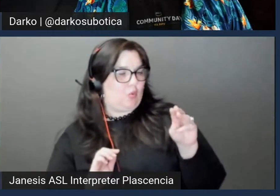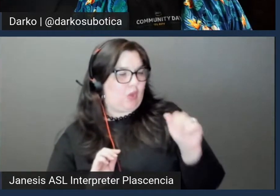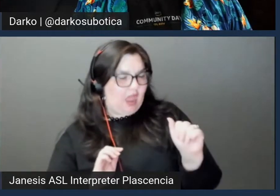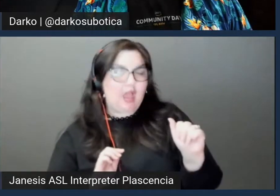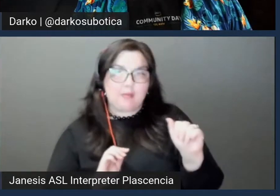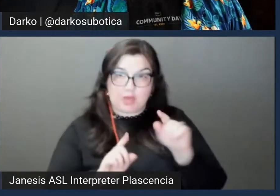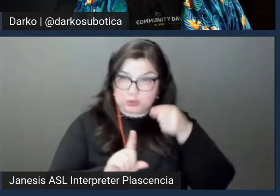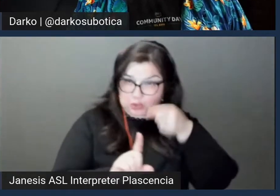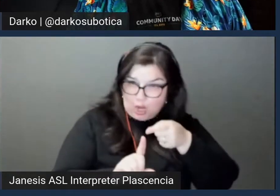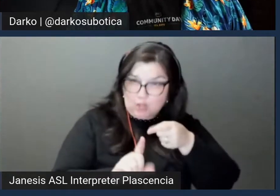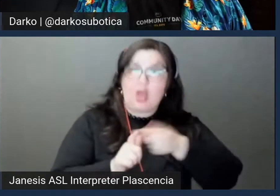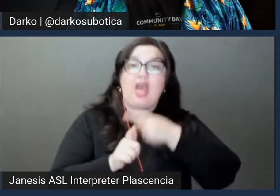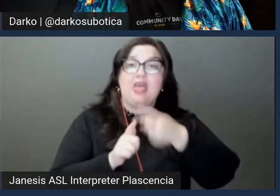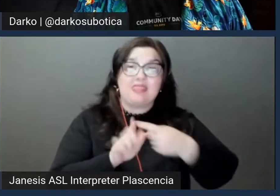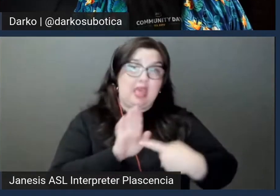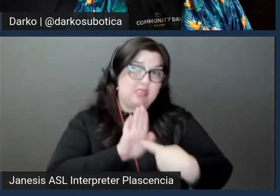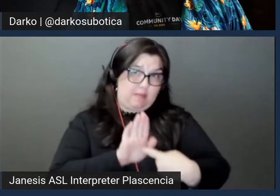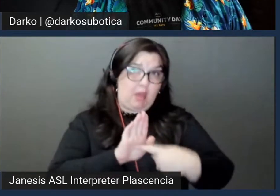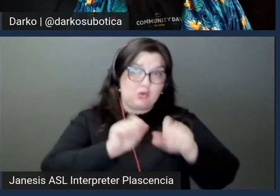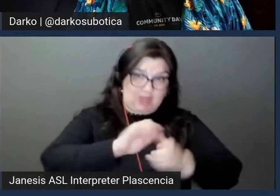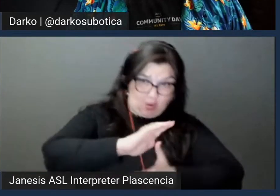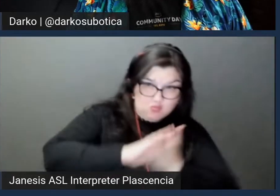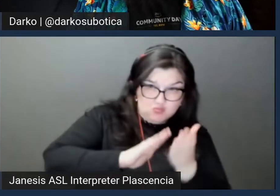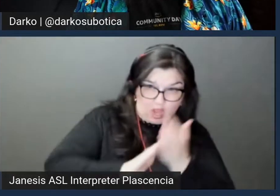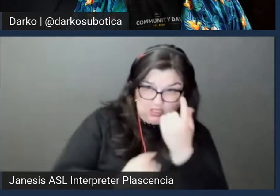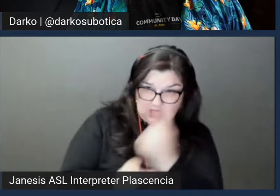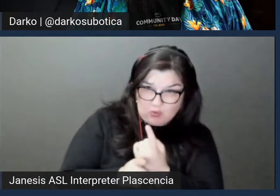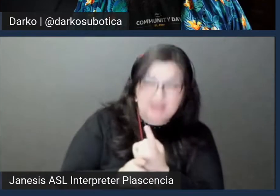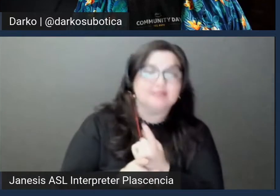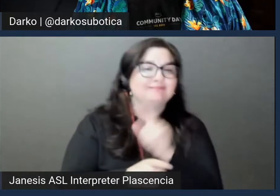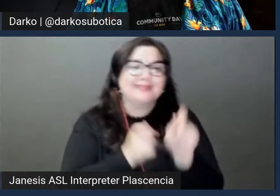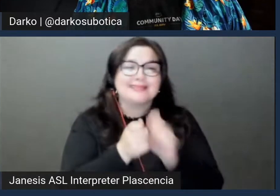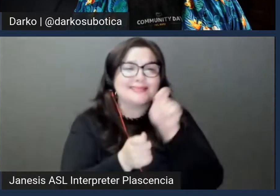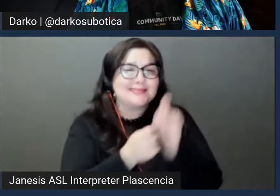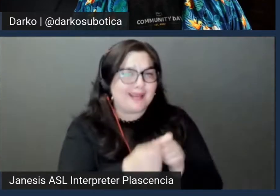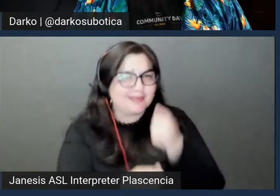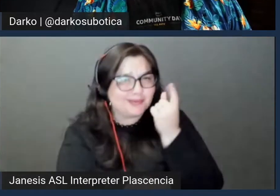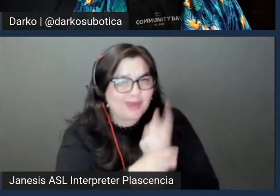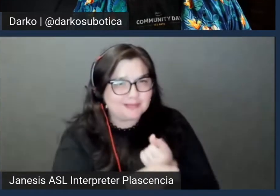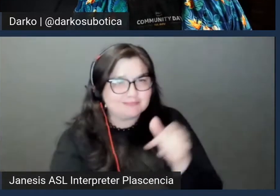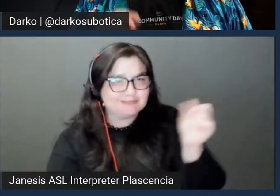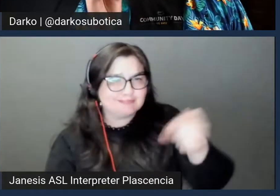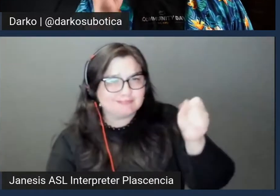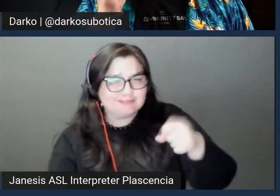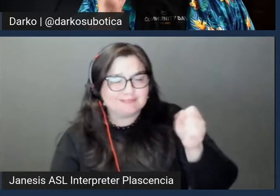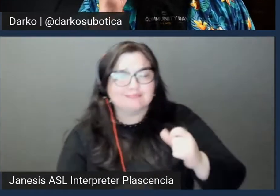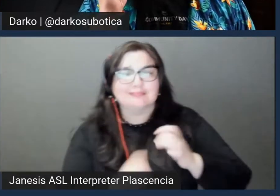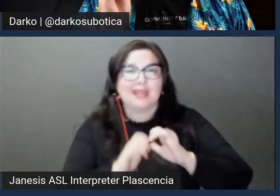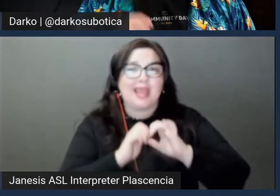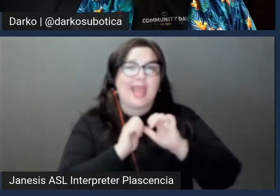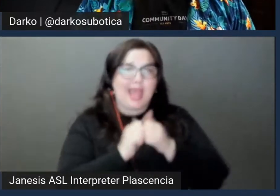Is that the developer experience there? Yeah, that's exactly right. The way it works is you train your models,